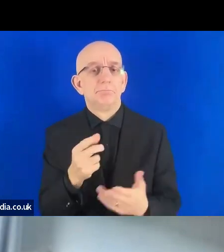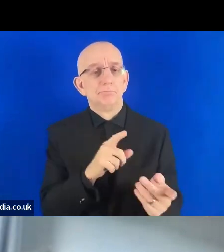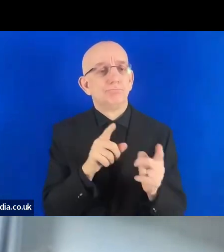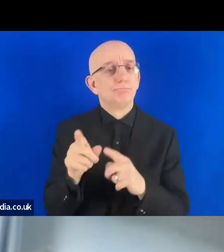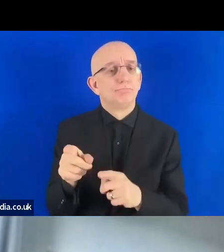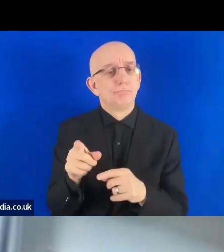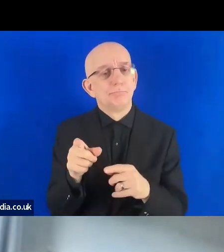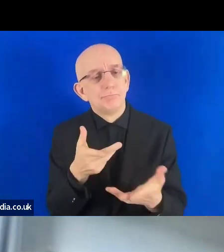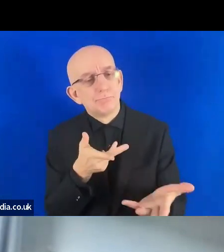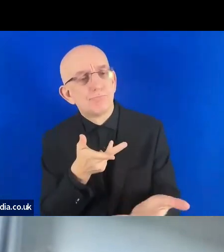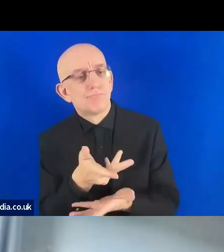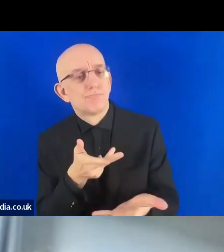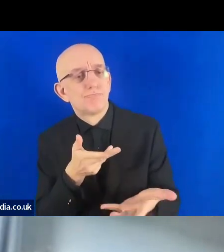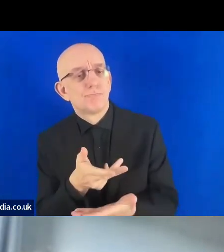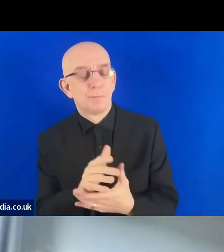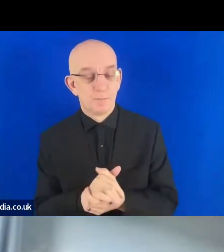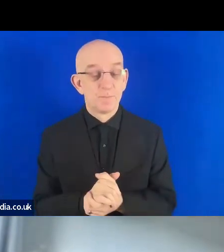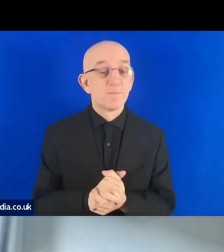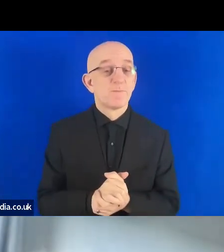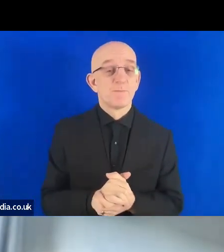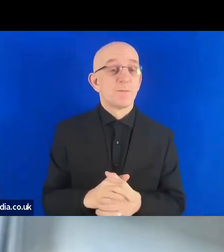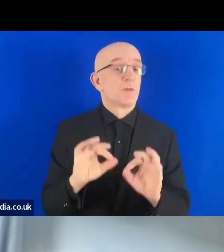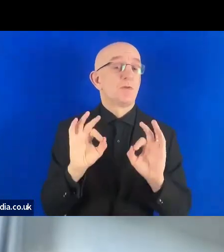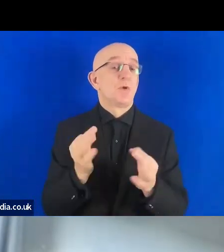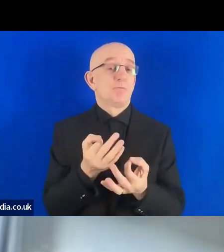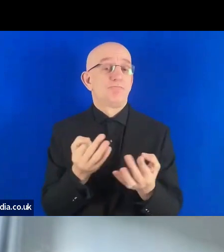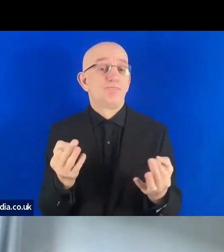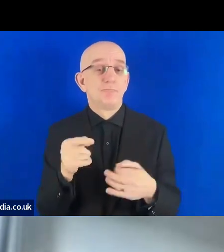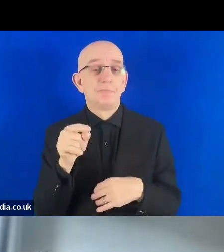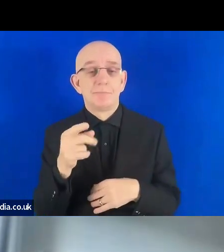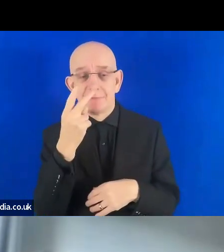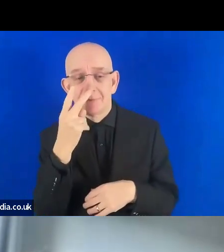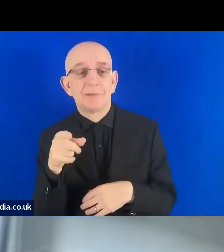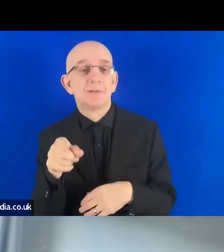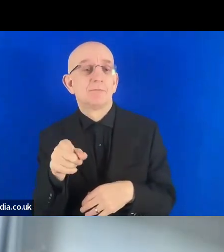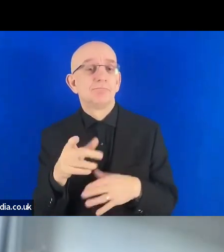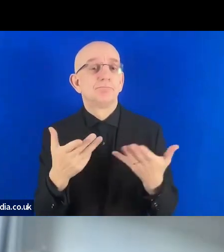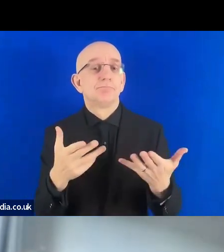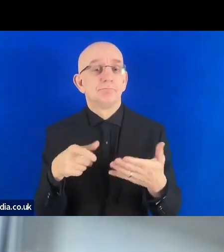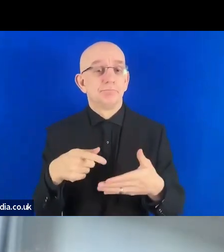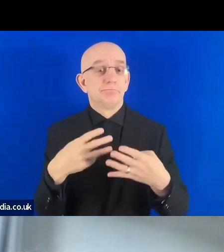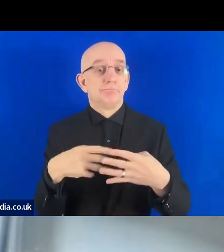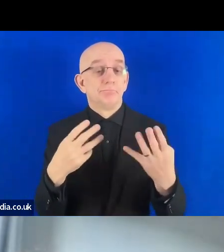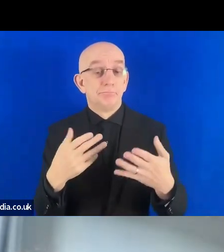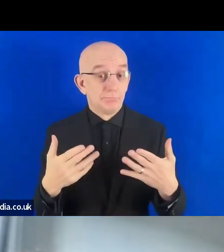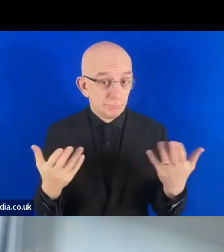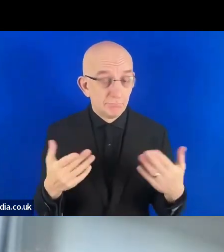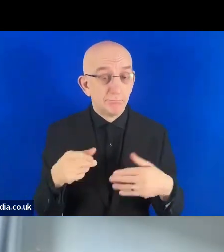In the chat, on whether there is a dress code and there are many answers to this question. There are many answers to many questions.